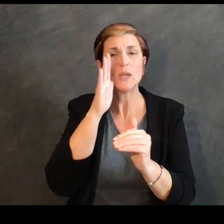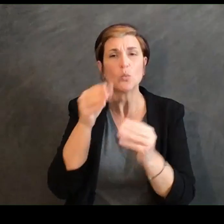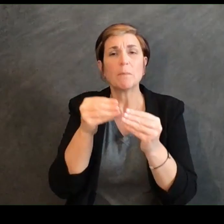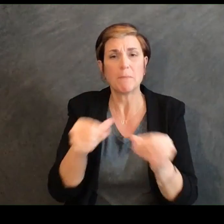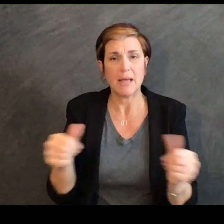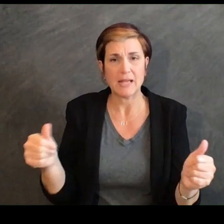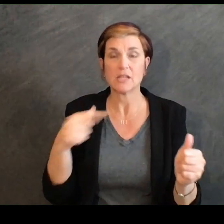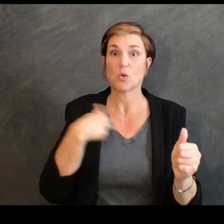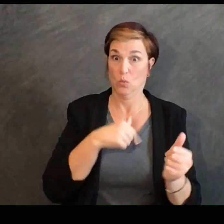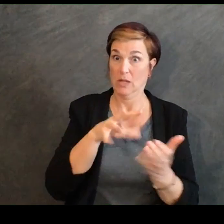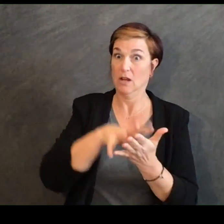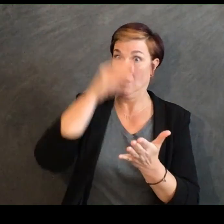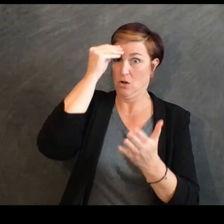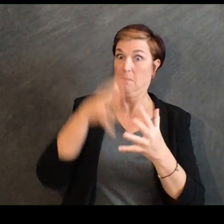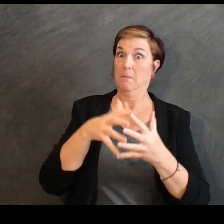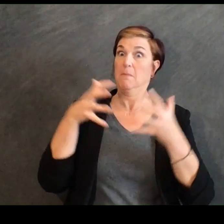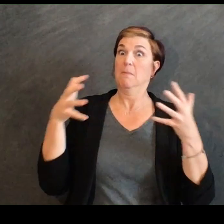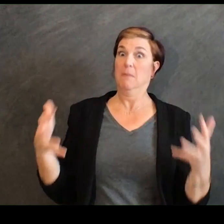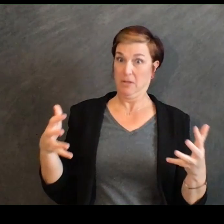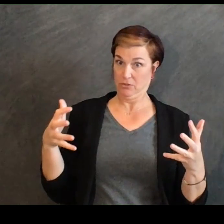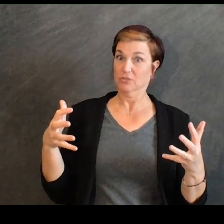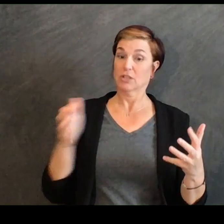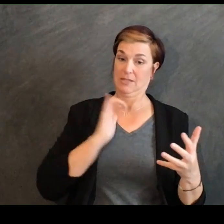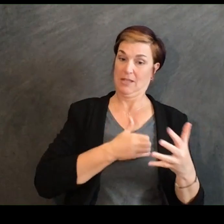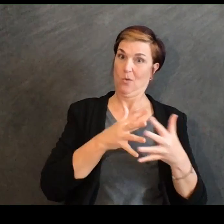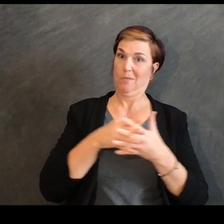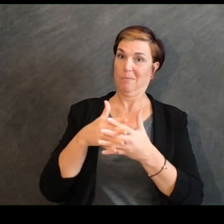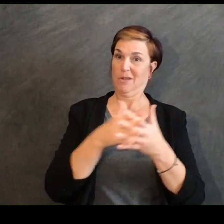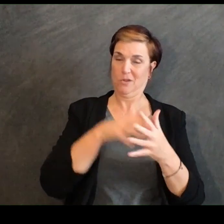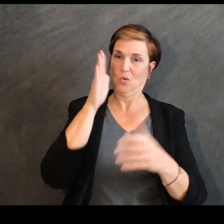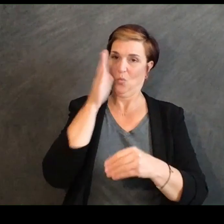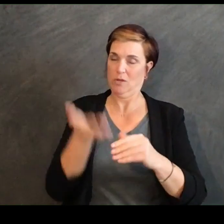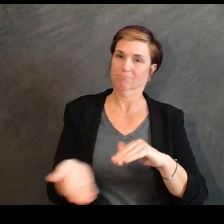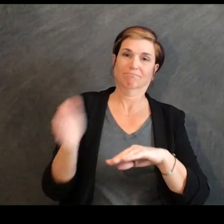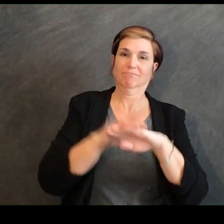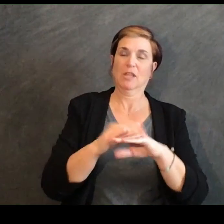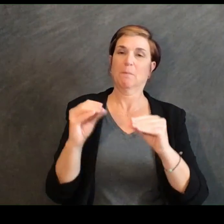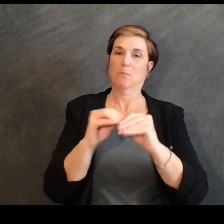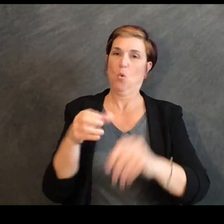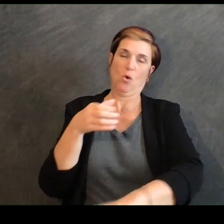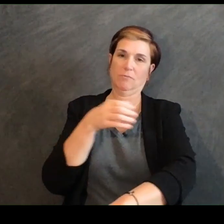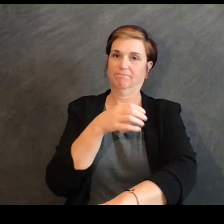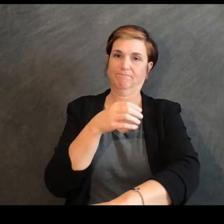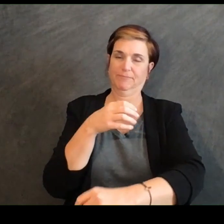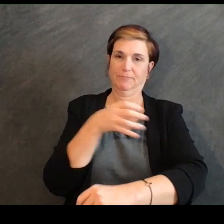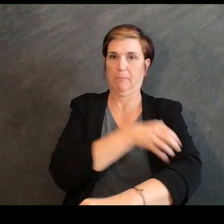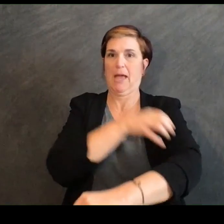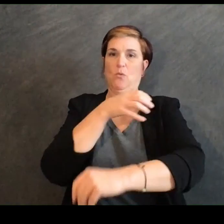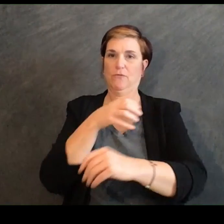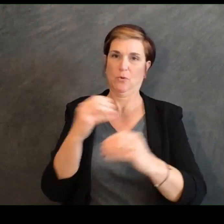lot tremendous amount has been learned I want to thank deborah birx and i want to